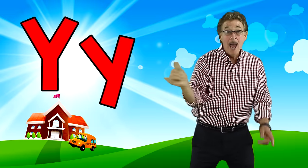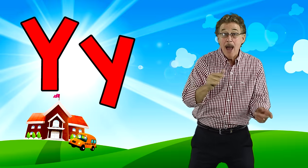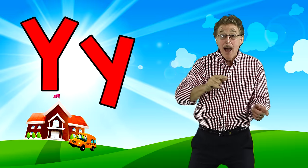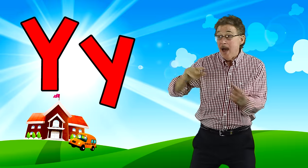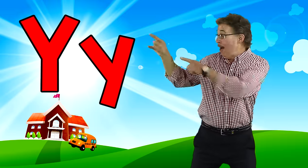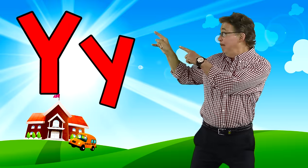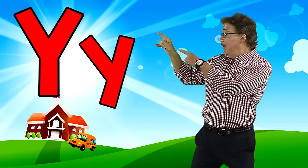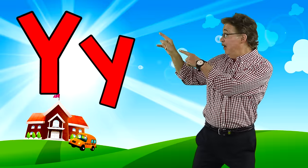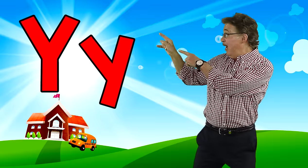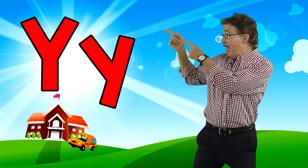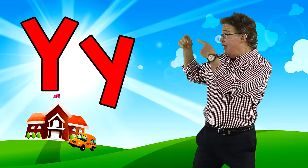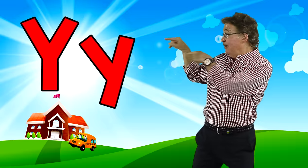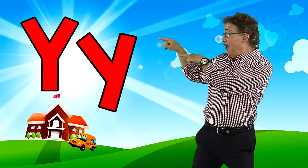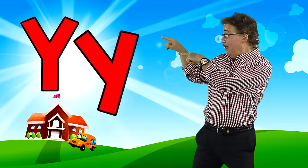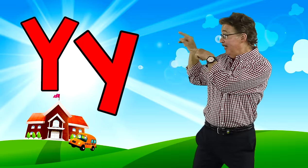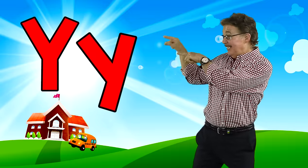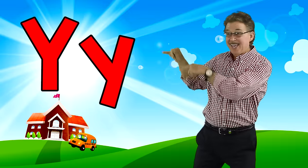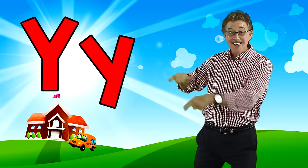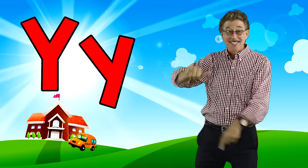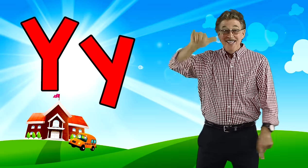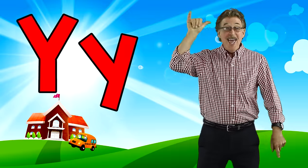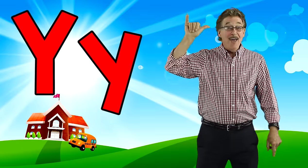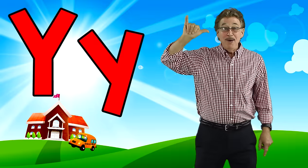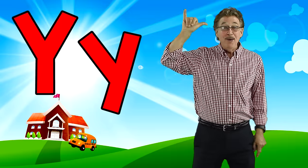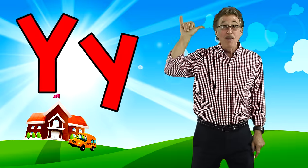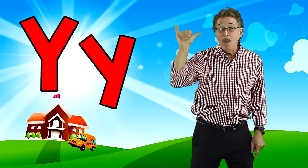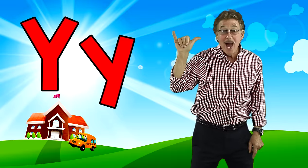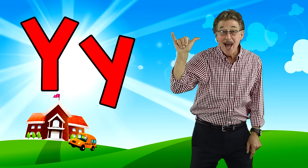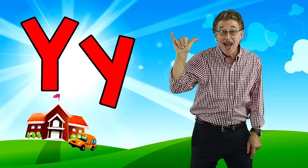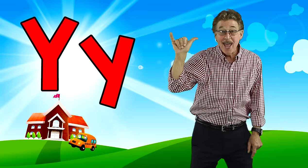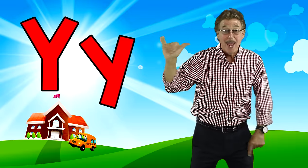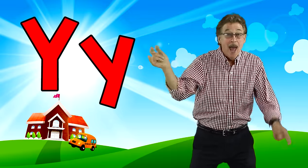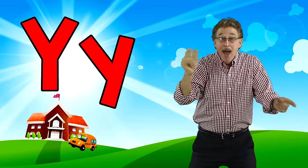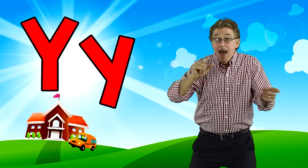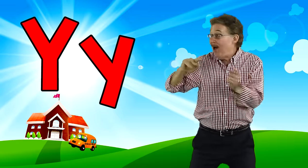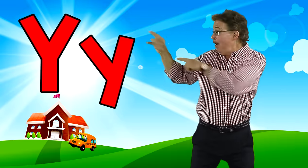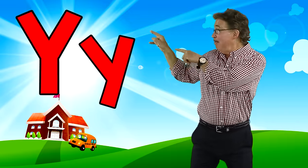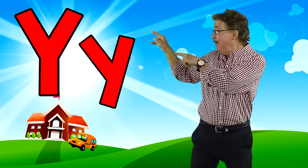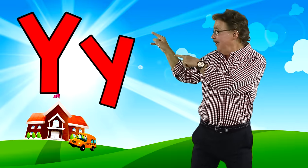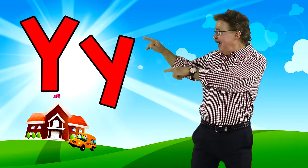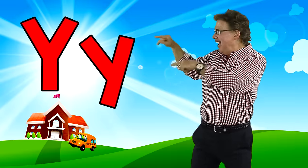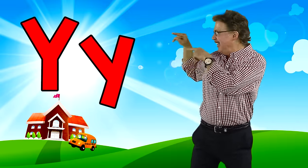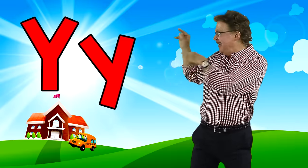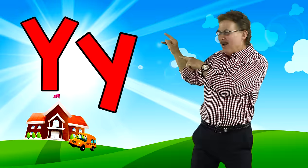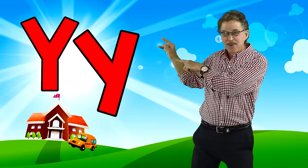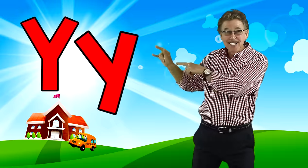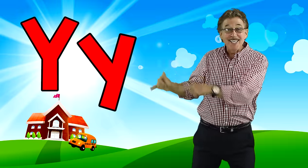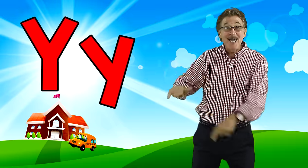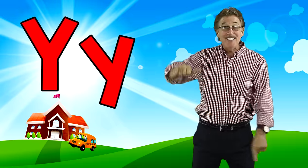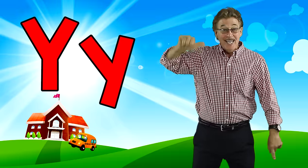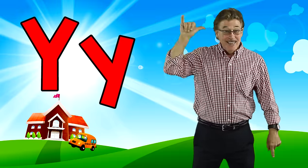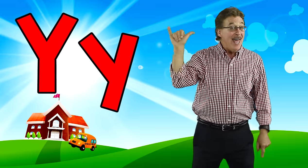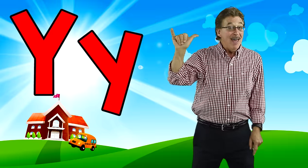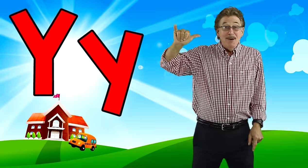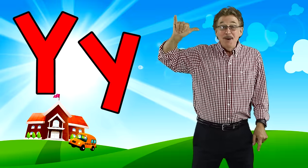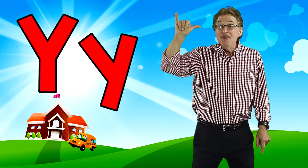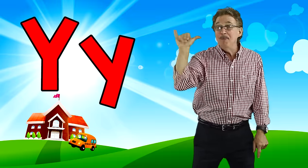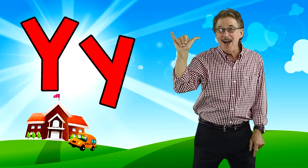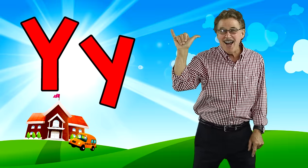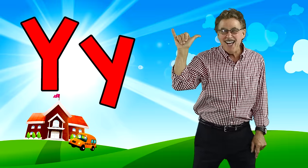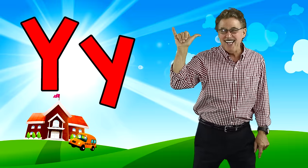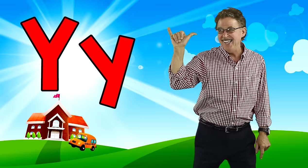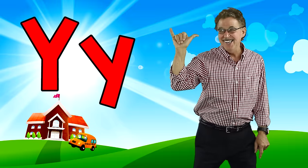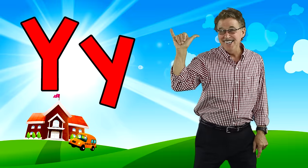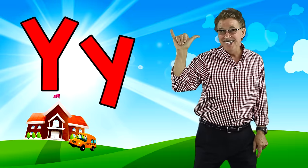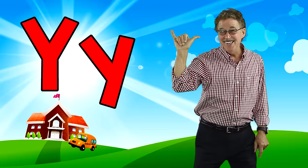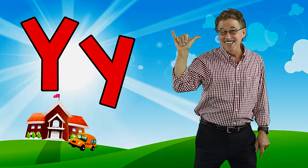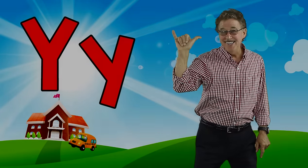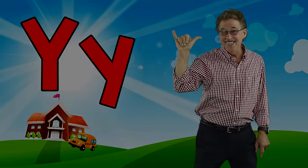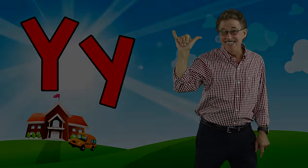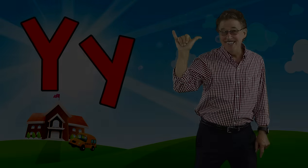Upper and lowercase letter Y